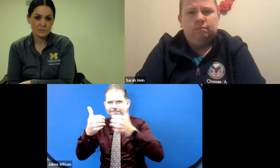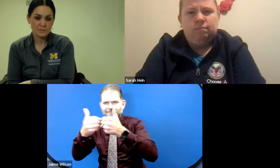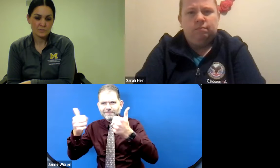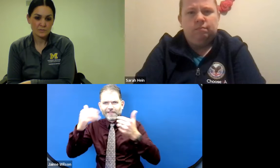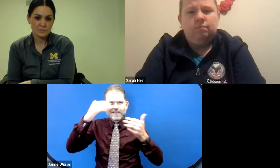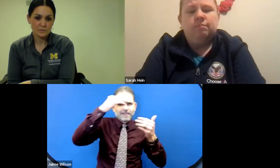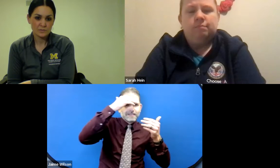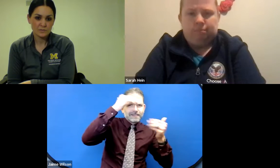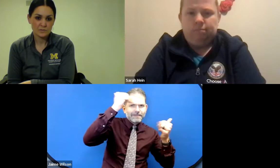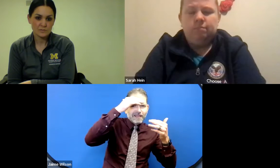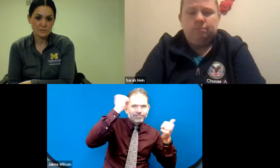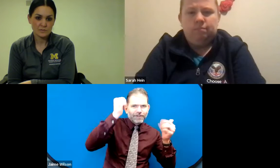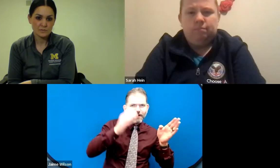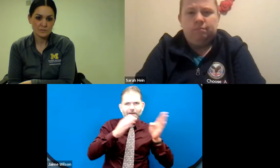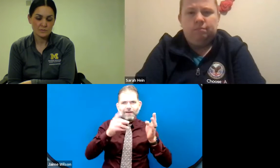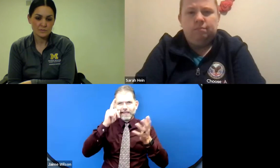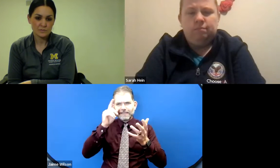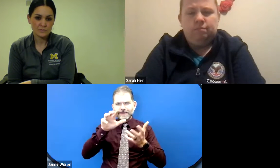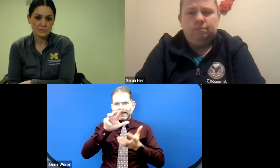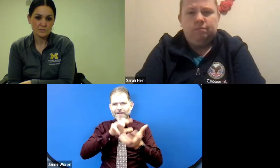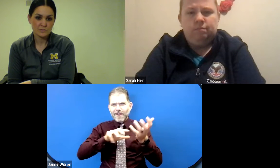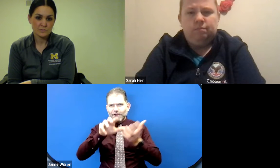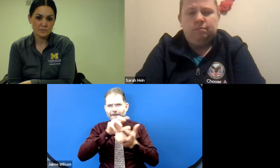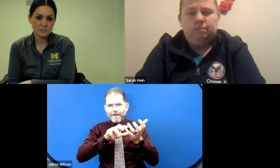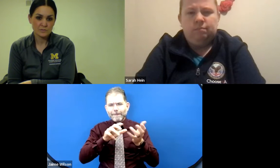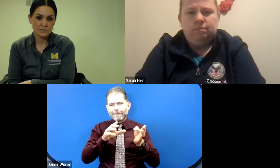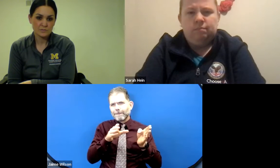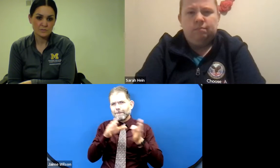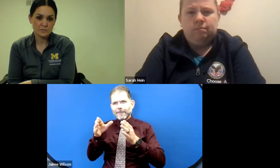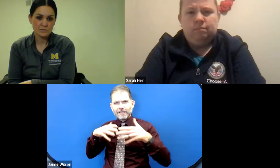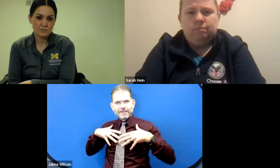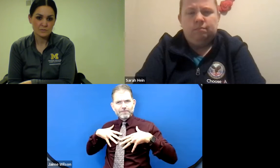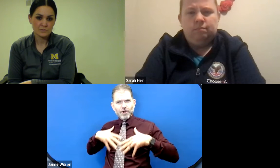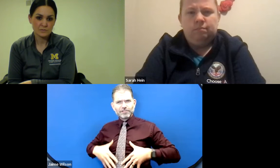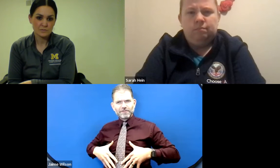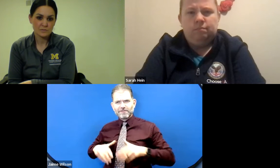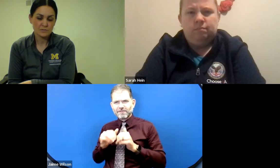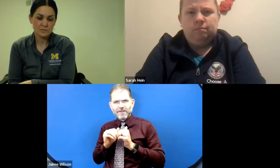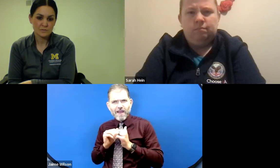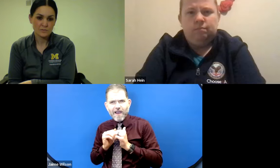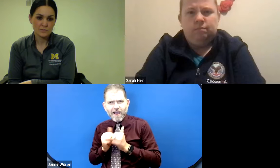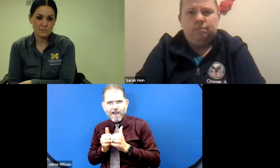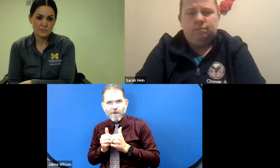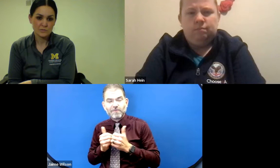ASL Interpreter: So how we separate these symptoms and signs ASL Interpreter: to make sure that dimension.